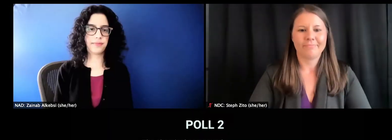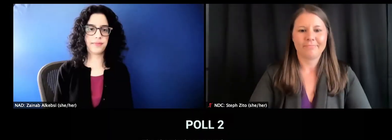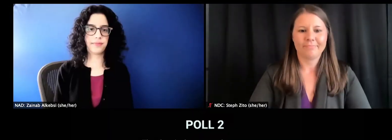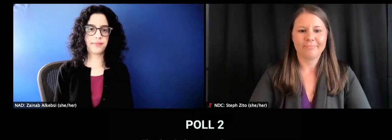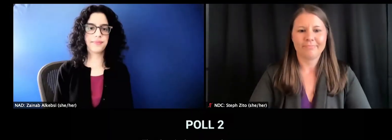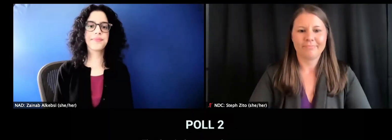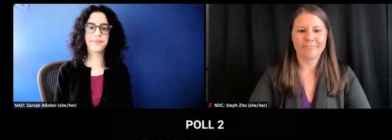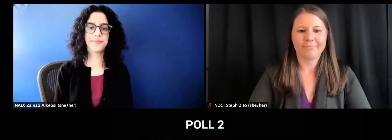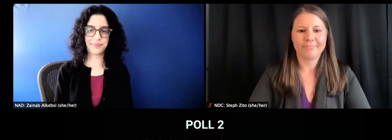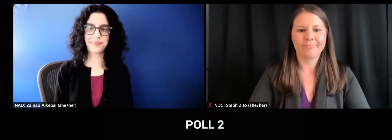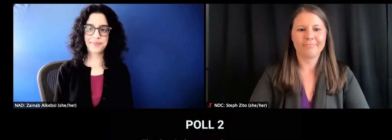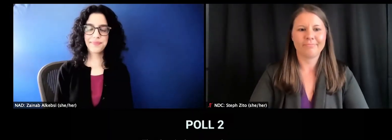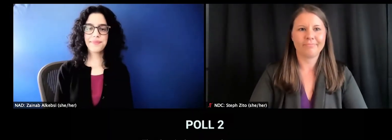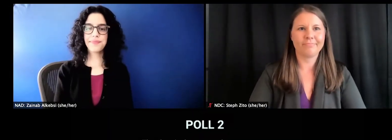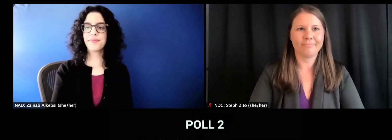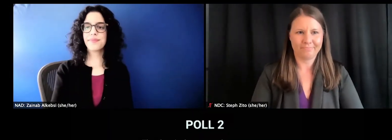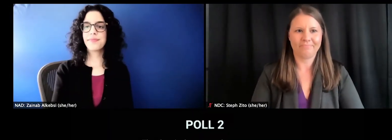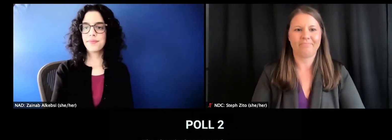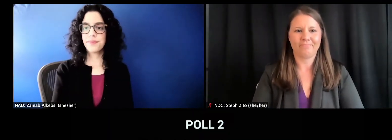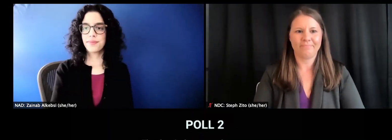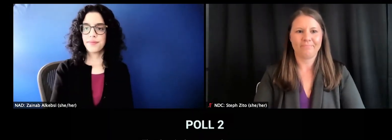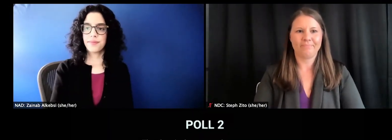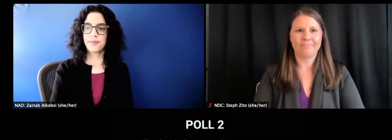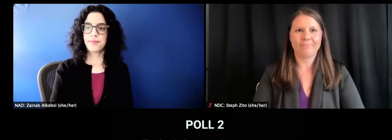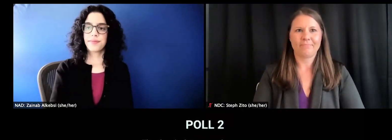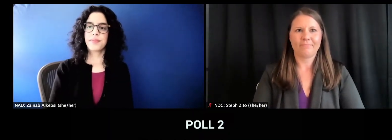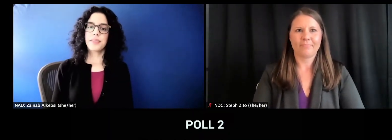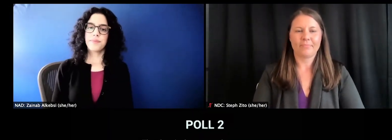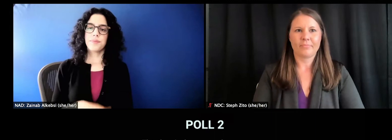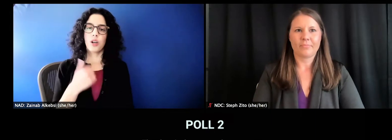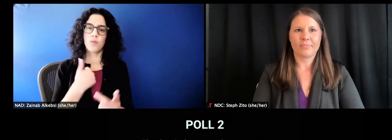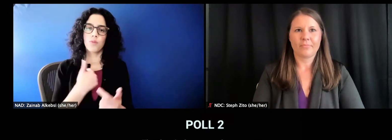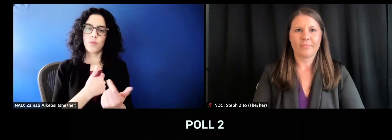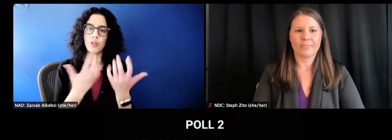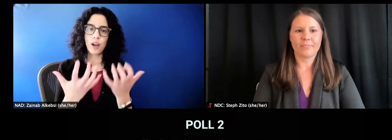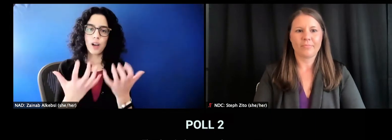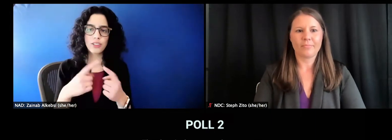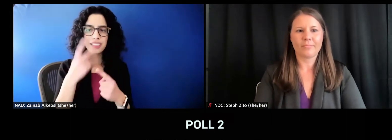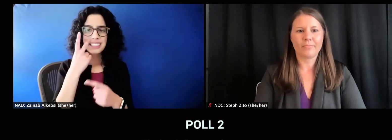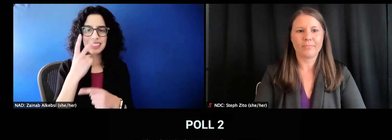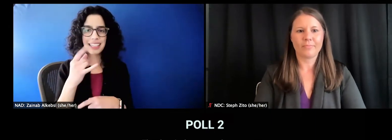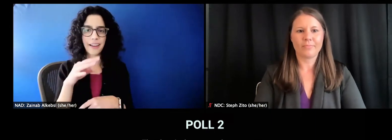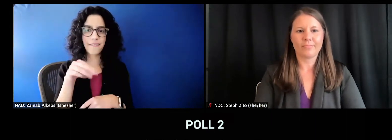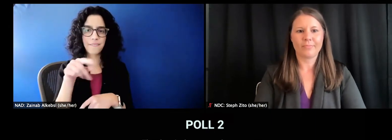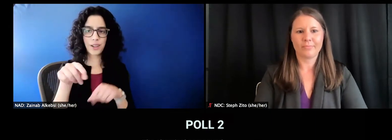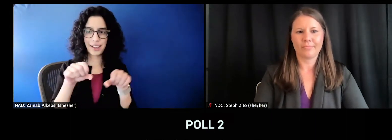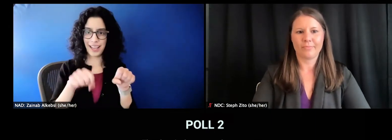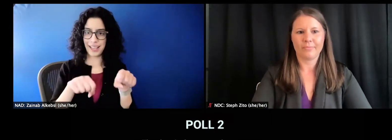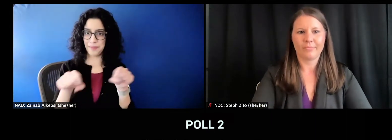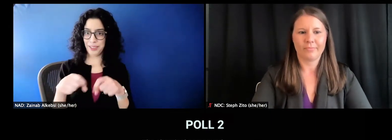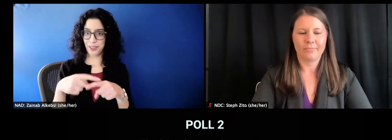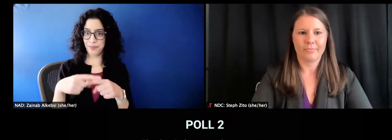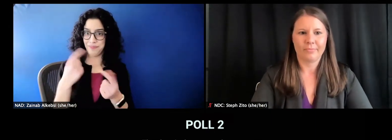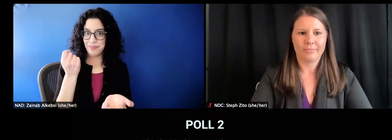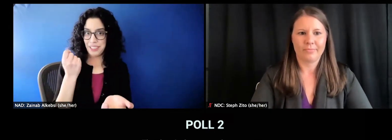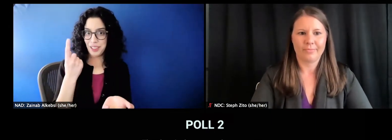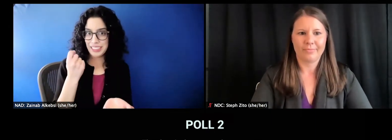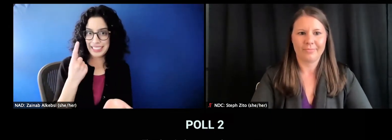[ video playing ] We want to see if you were able to understand that